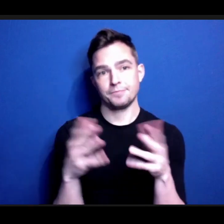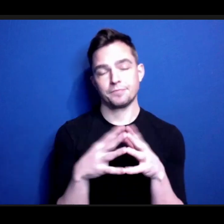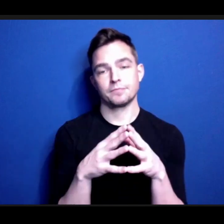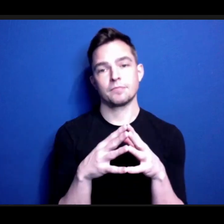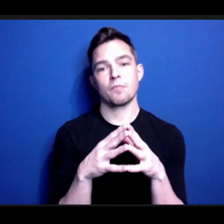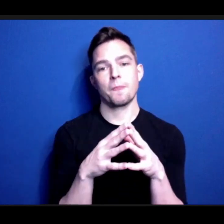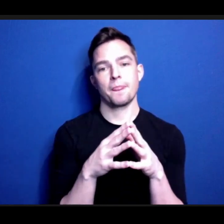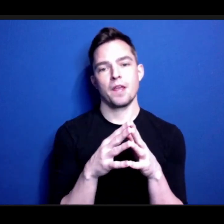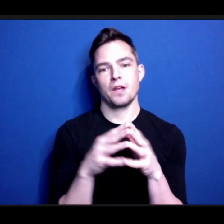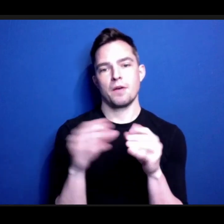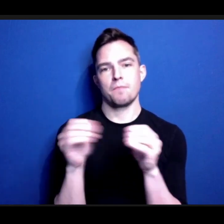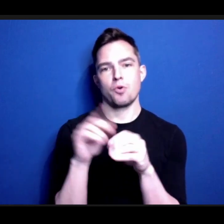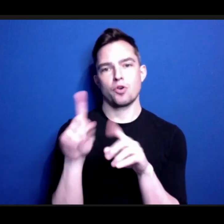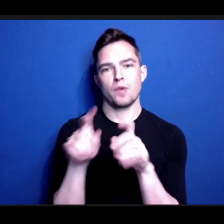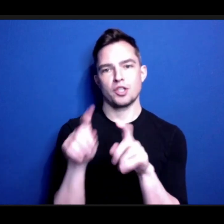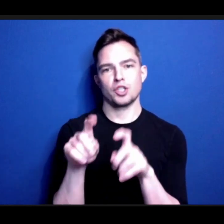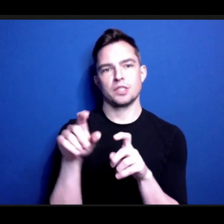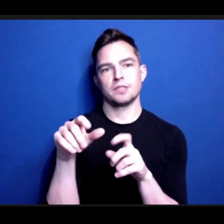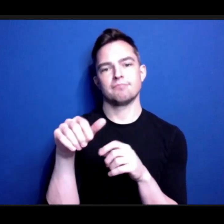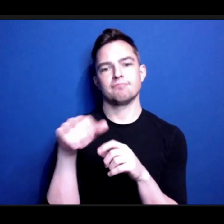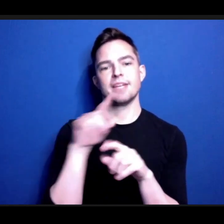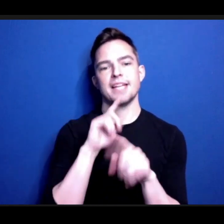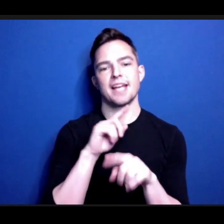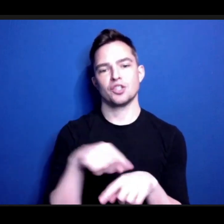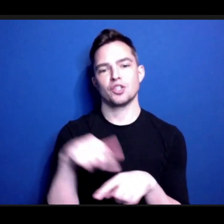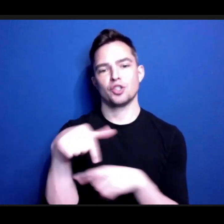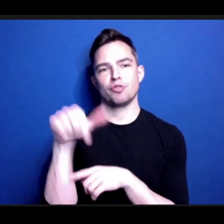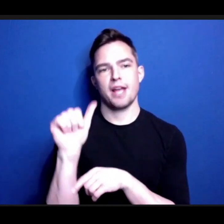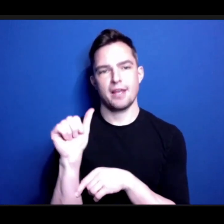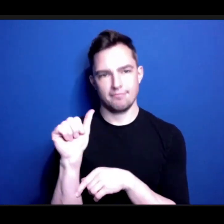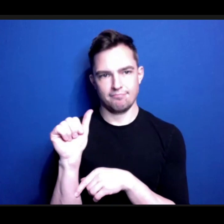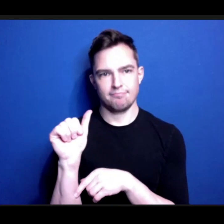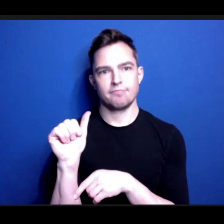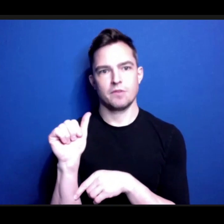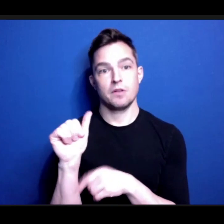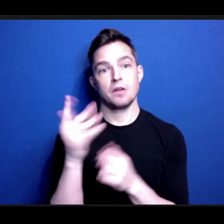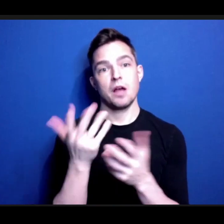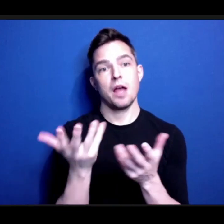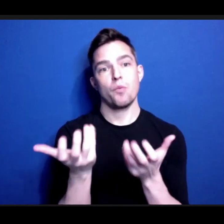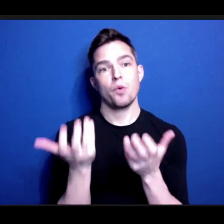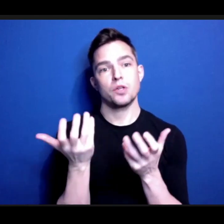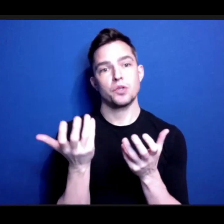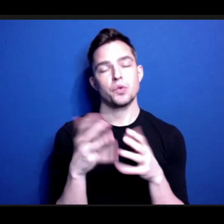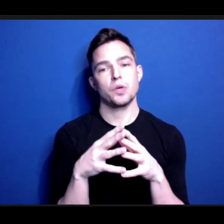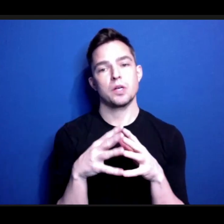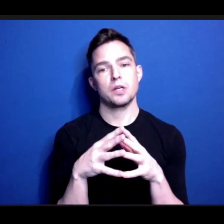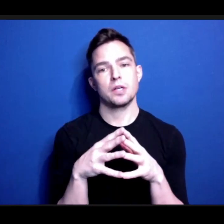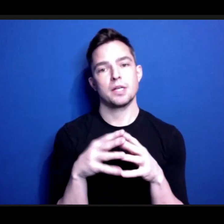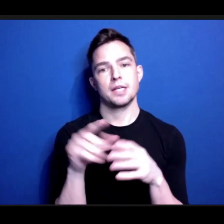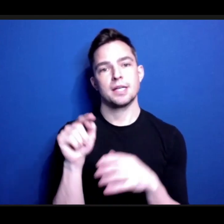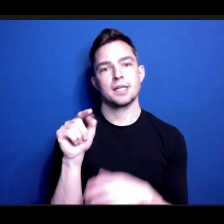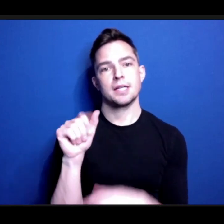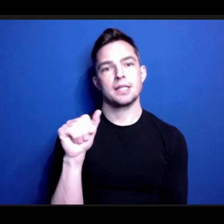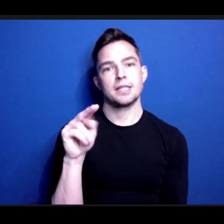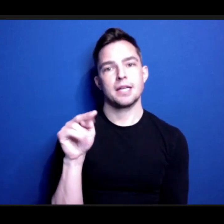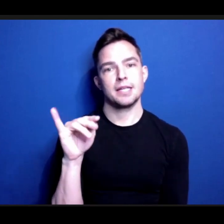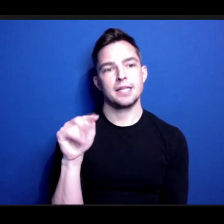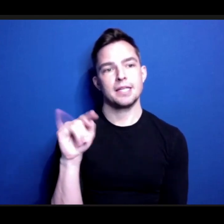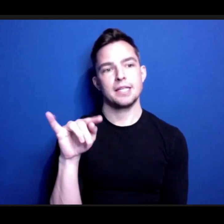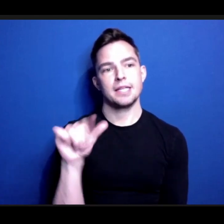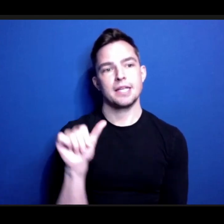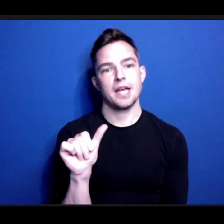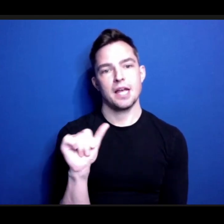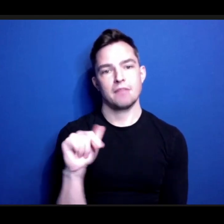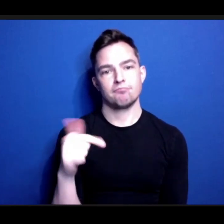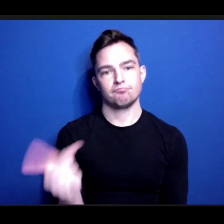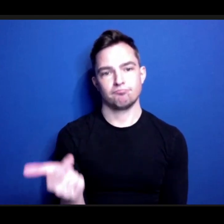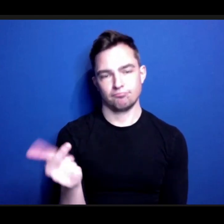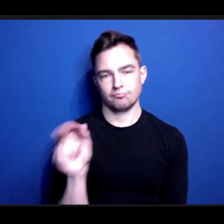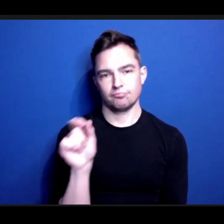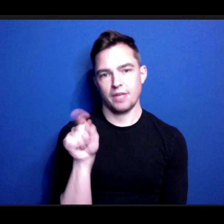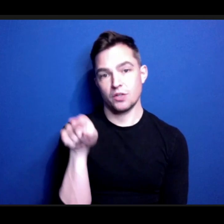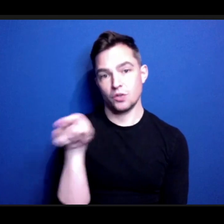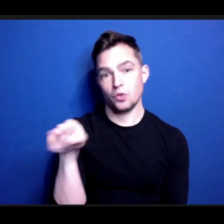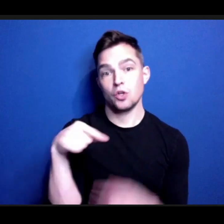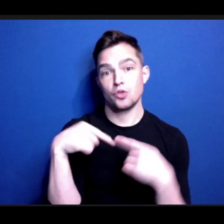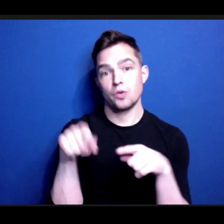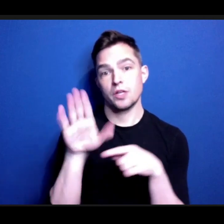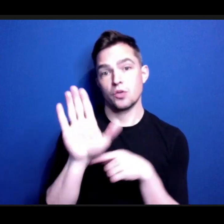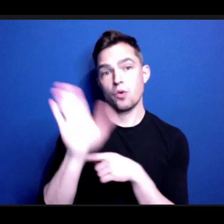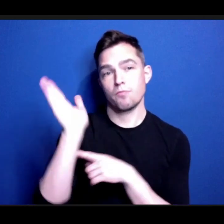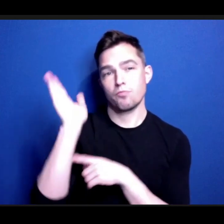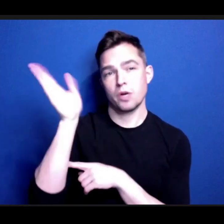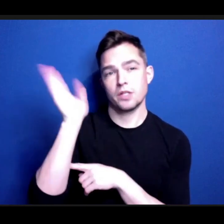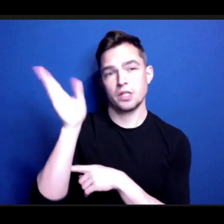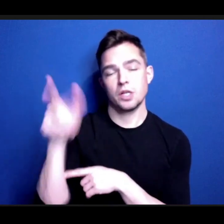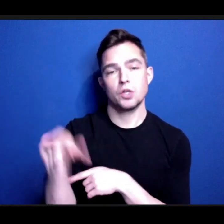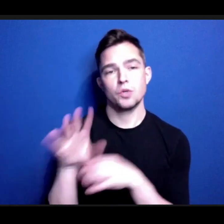and answers. I'd like to go to Tanitiã. In your presentation, you brought up some of